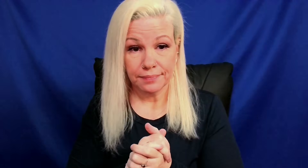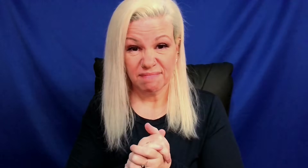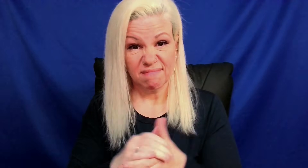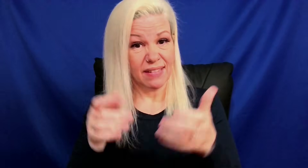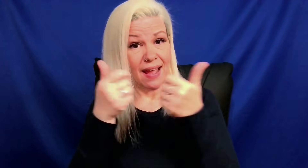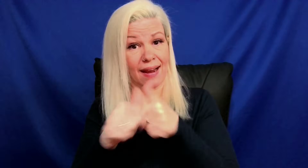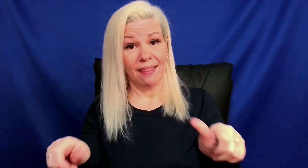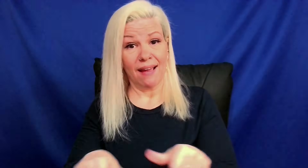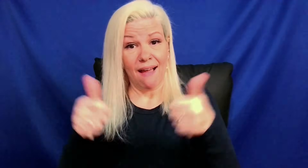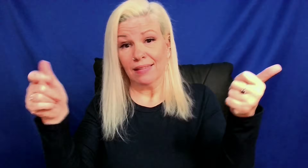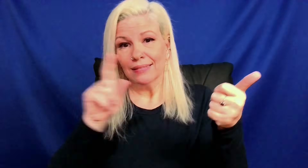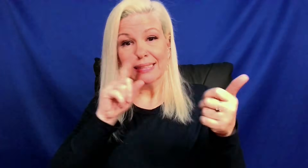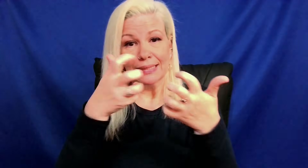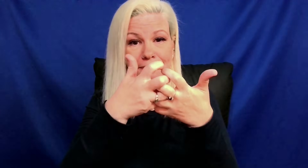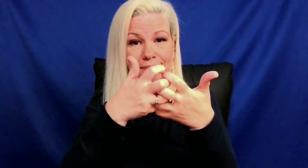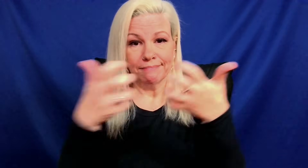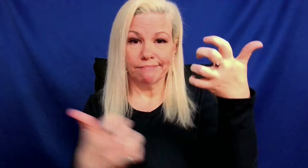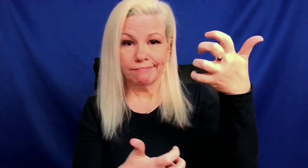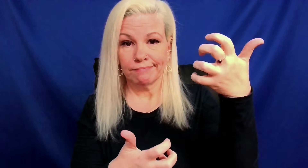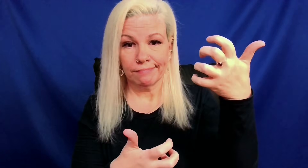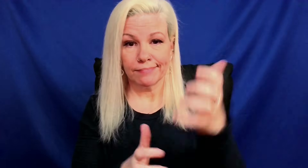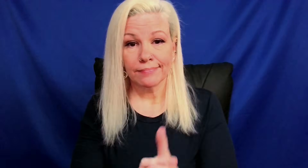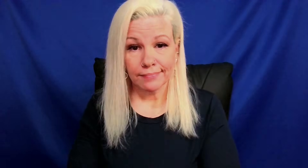Anything else is misalignment.